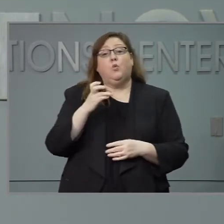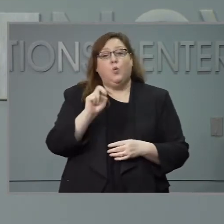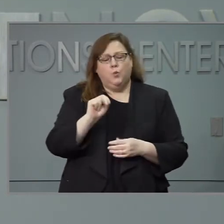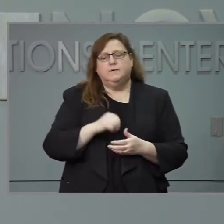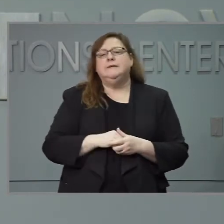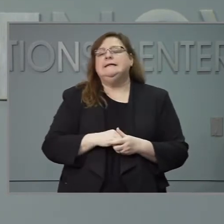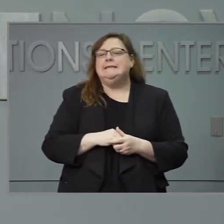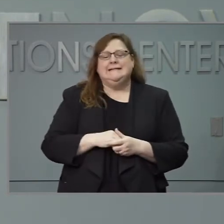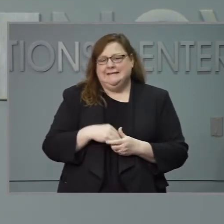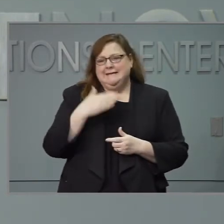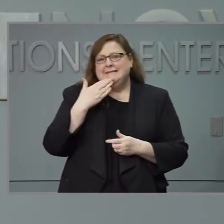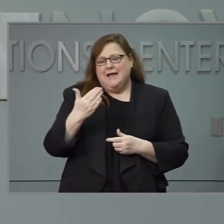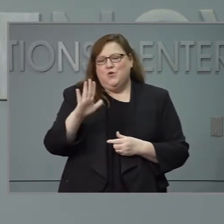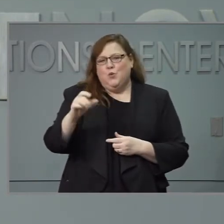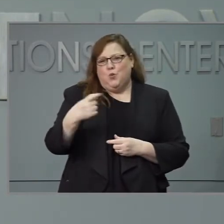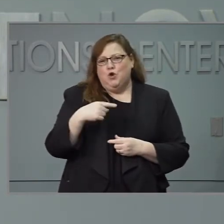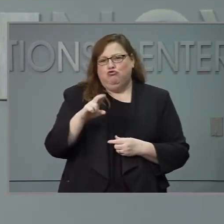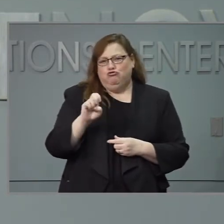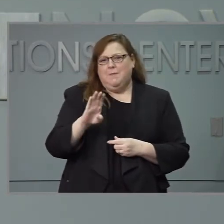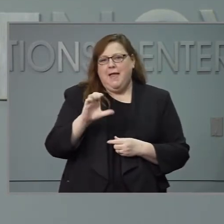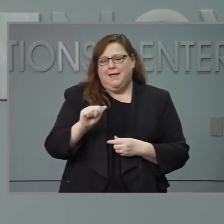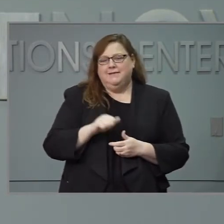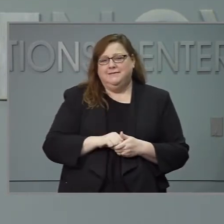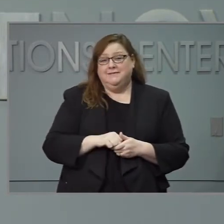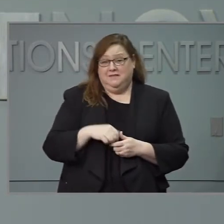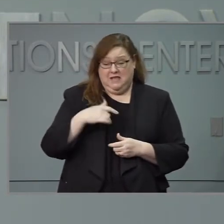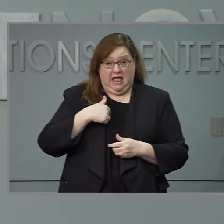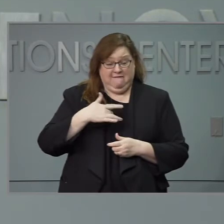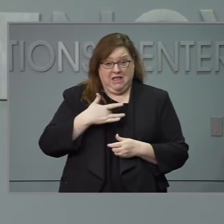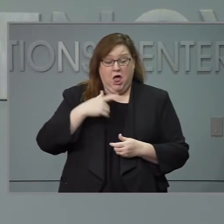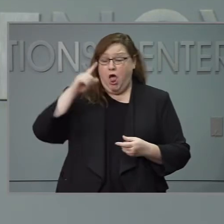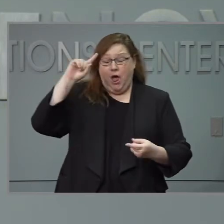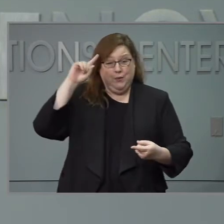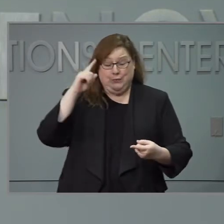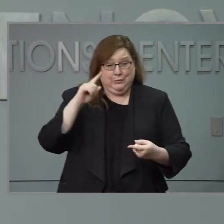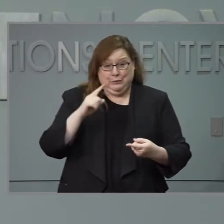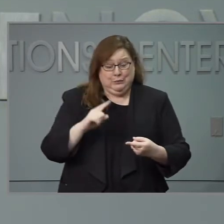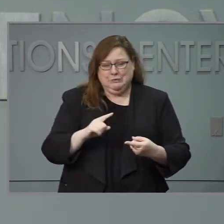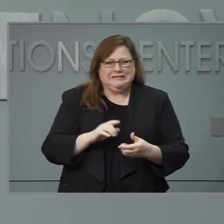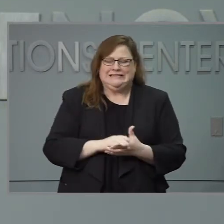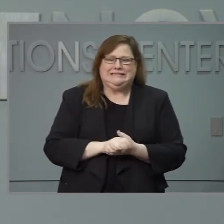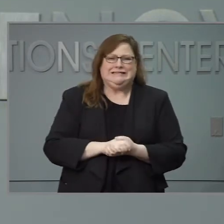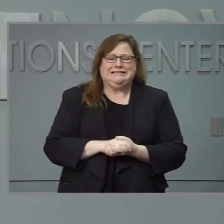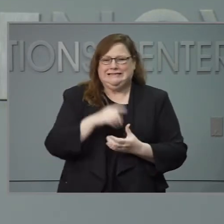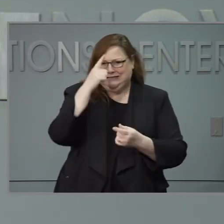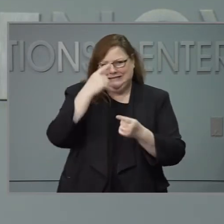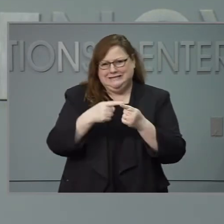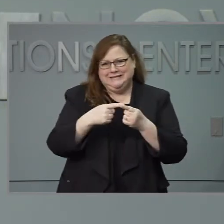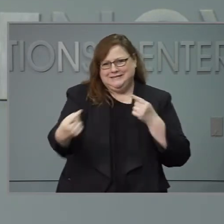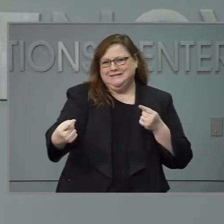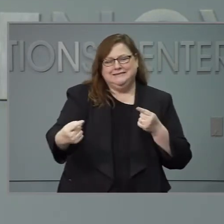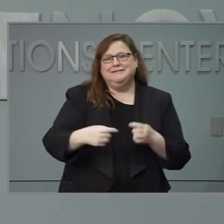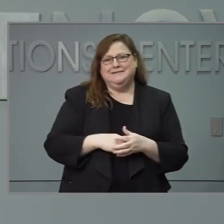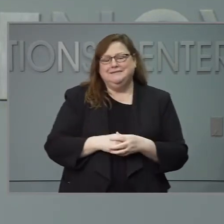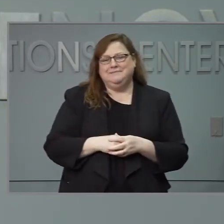PREGUNTA, EN CUANTO A LA DIFÍCIL LA DIVISIÓN DE SEGURIDAD,